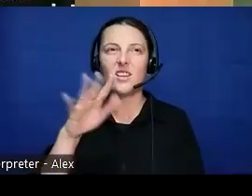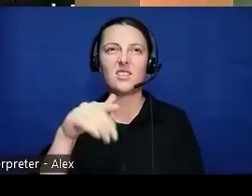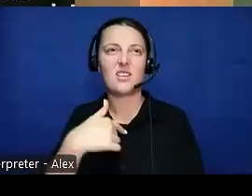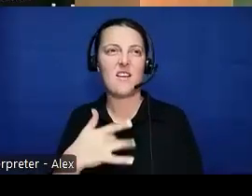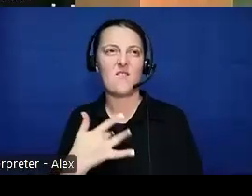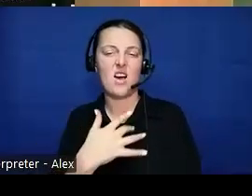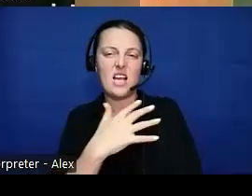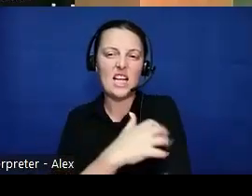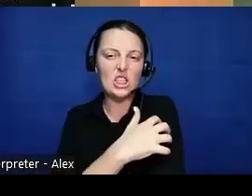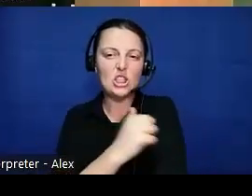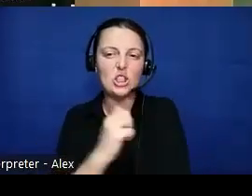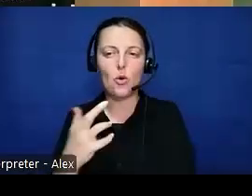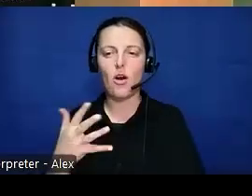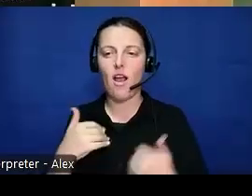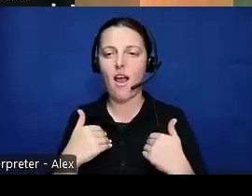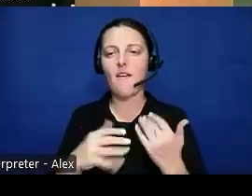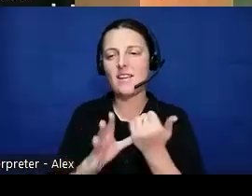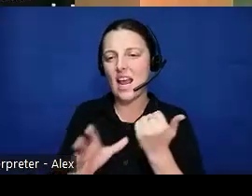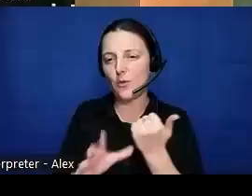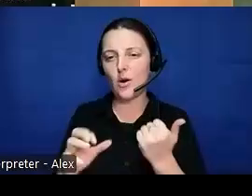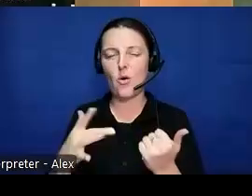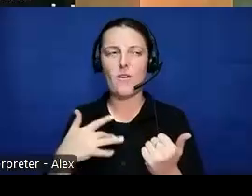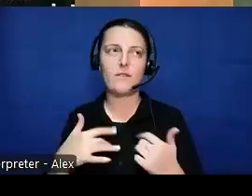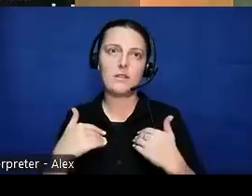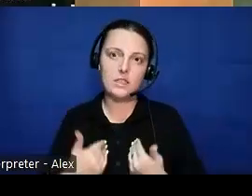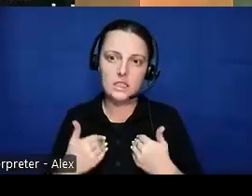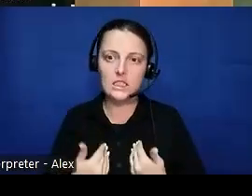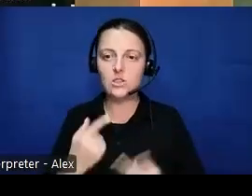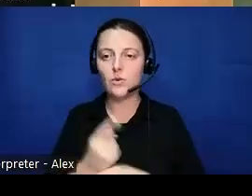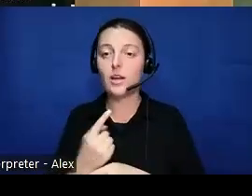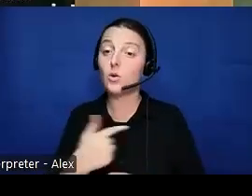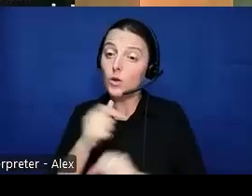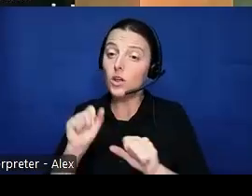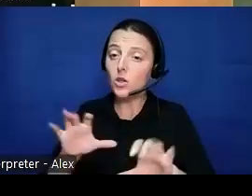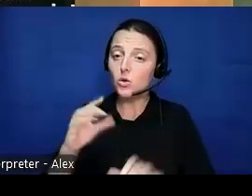just fatigued. Yeah, we we can do something about that, right? But when you're talking about being